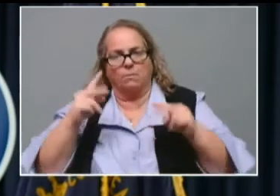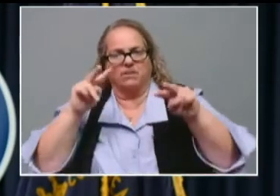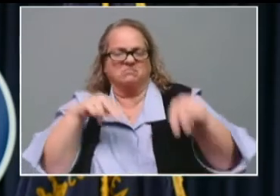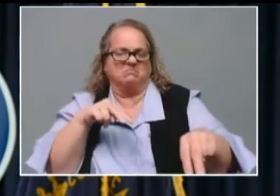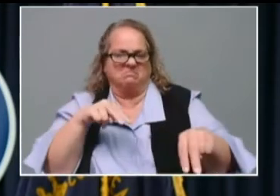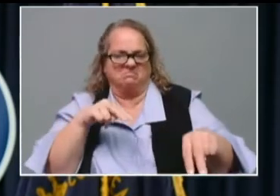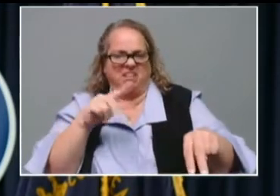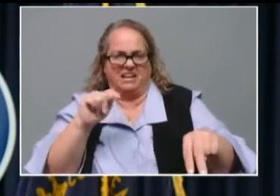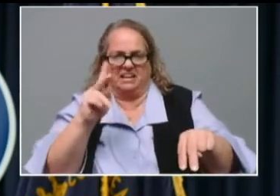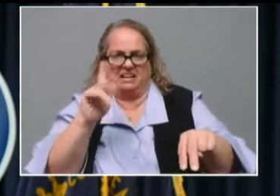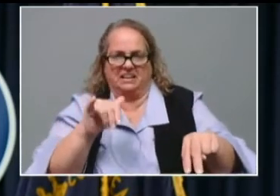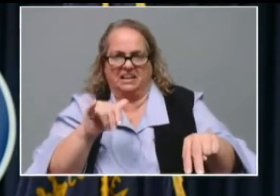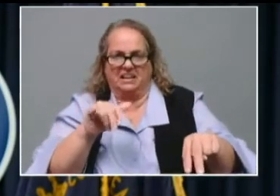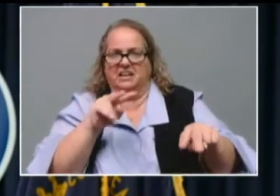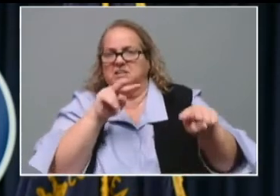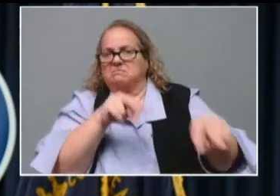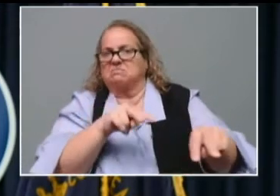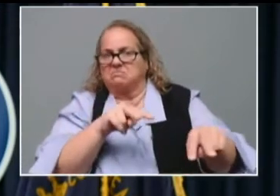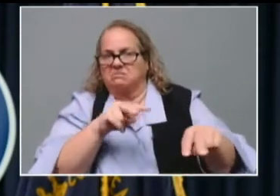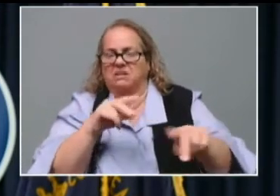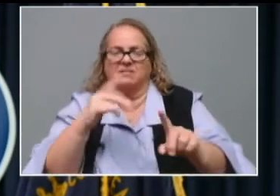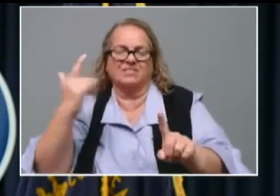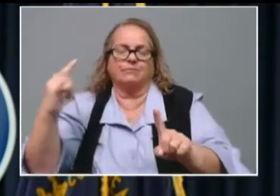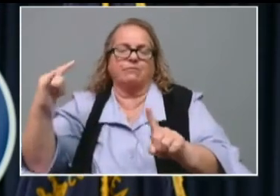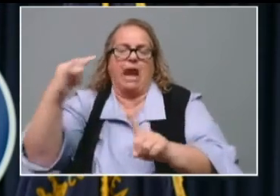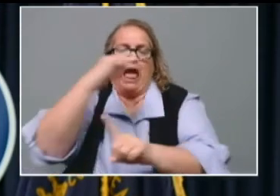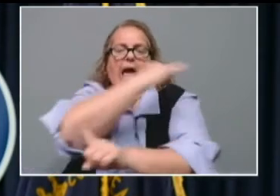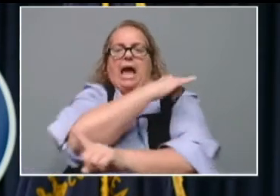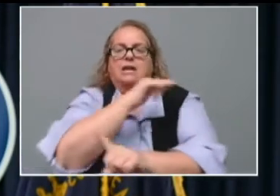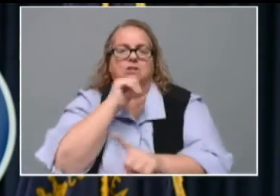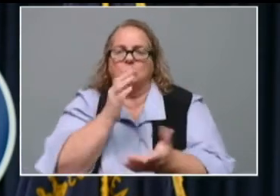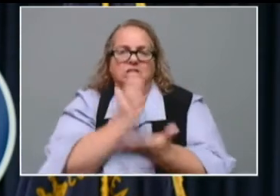flyover state, we are now the destination. Our time is here. Our